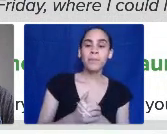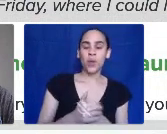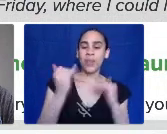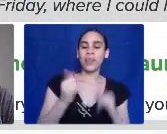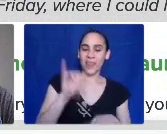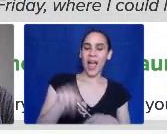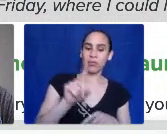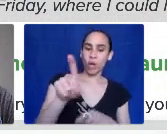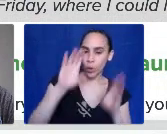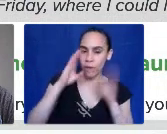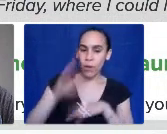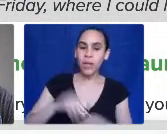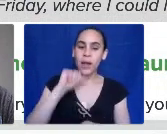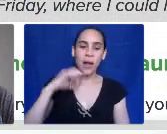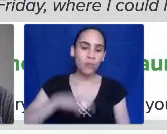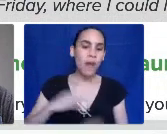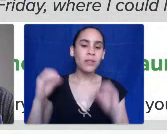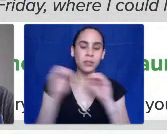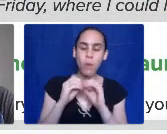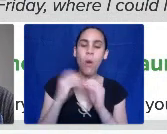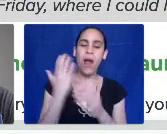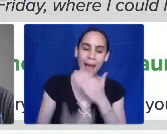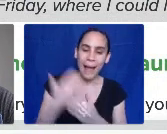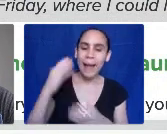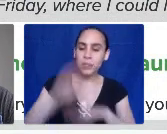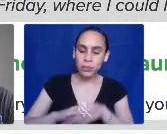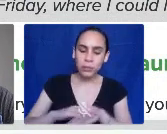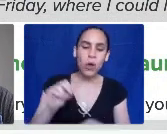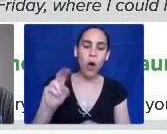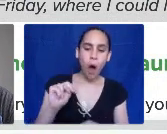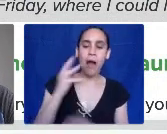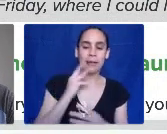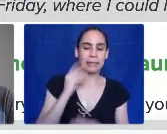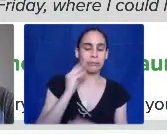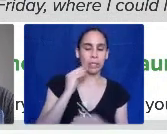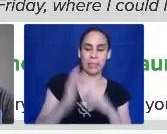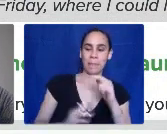hands-on experience to build that experience right um you just grab a glass of water here